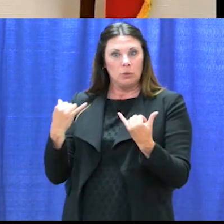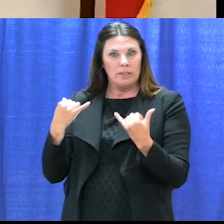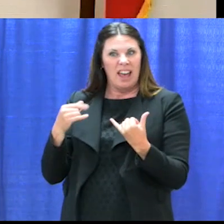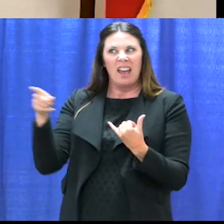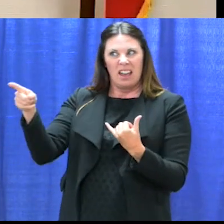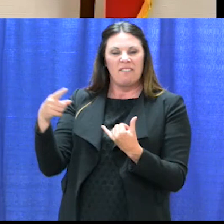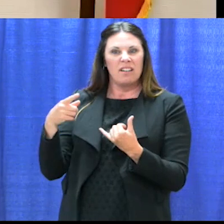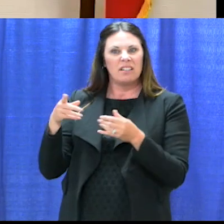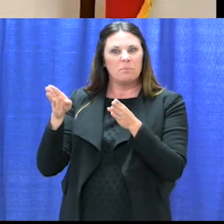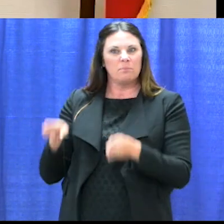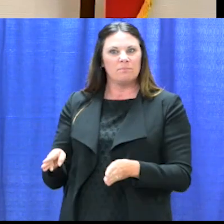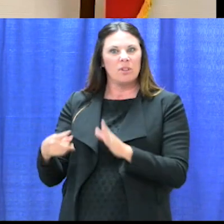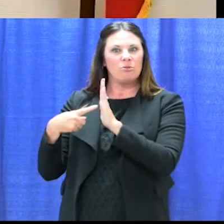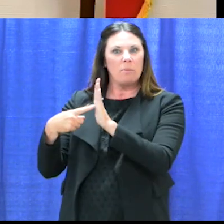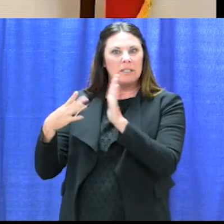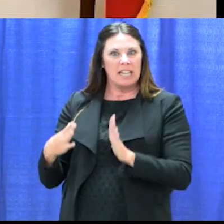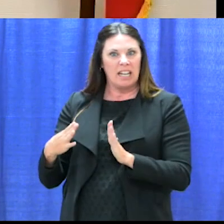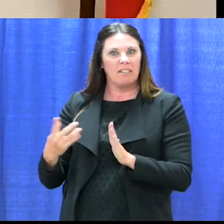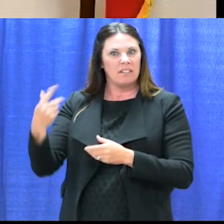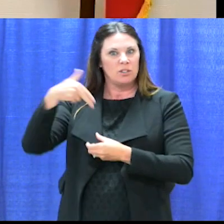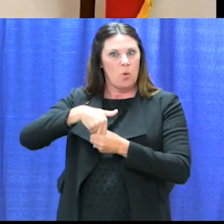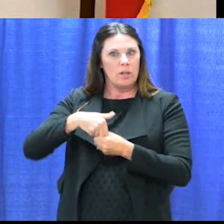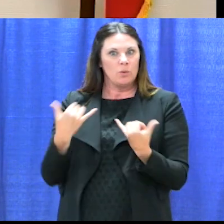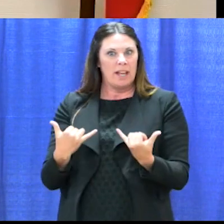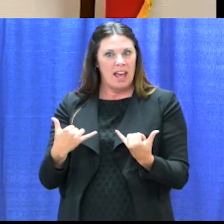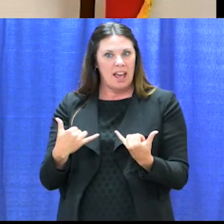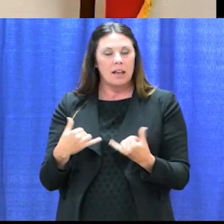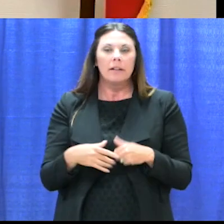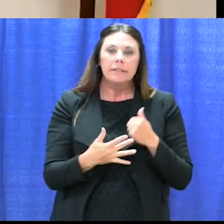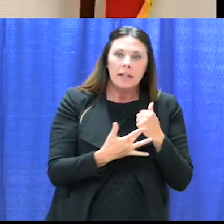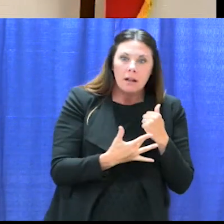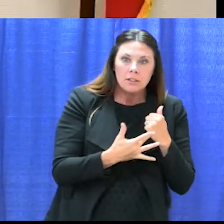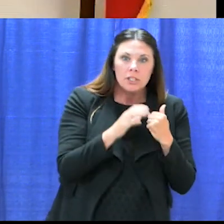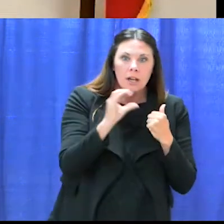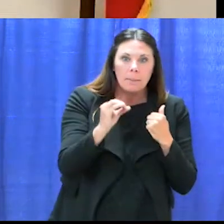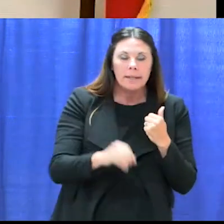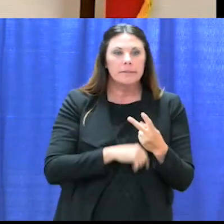You'll hear from representatives from some technology companies and you hear from representatives of Internet service providers.